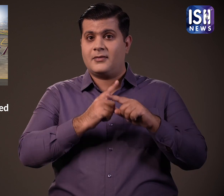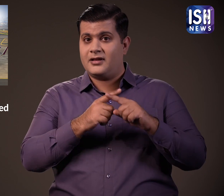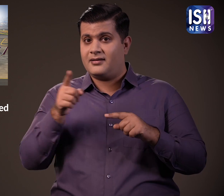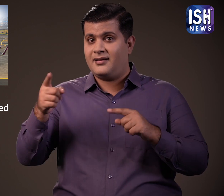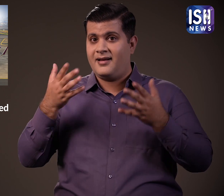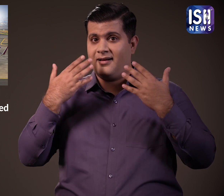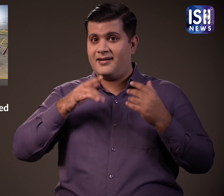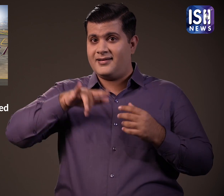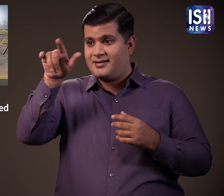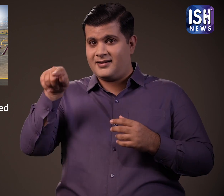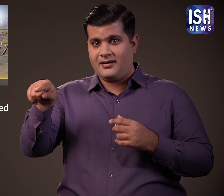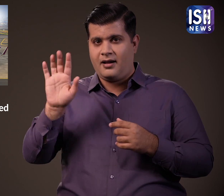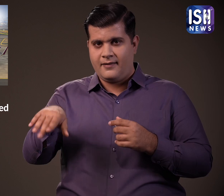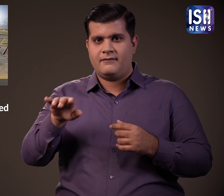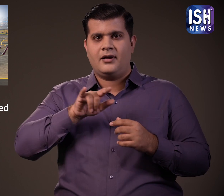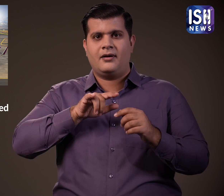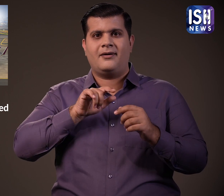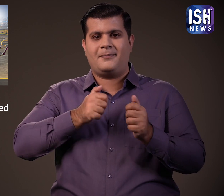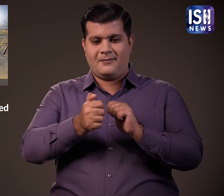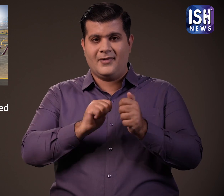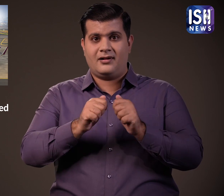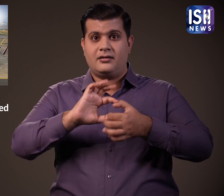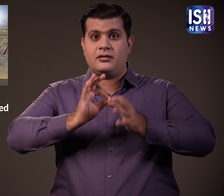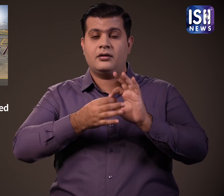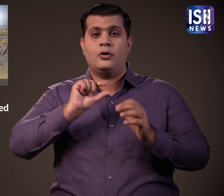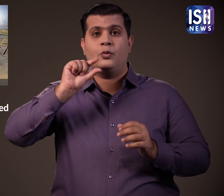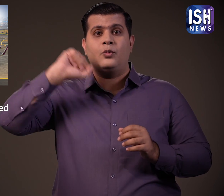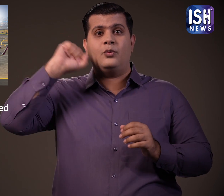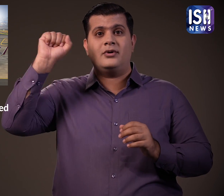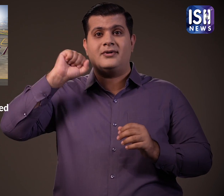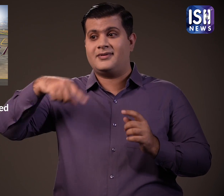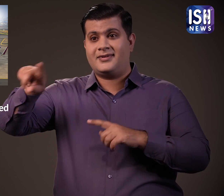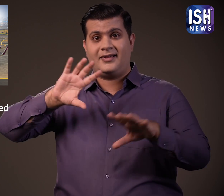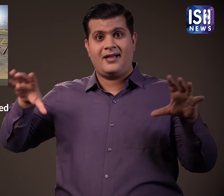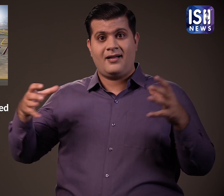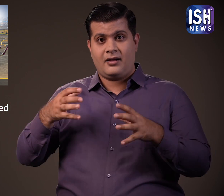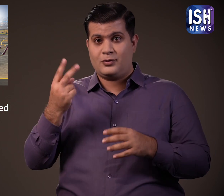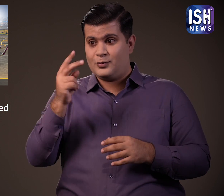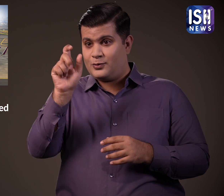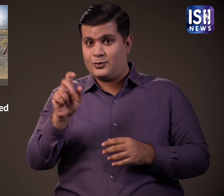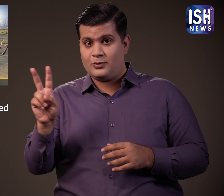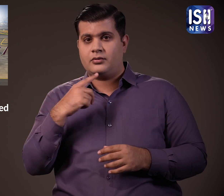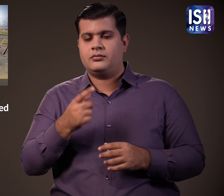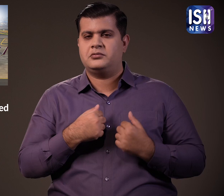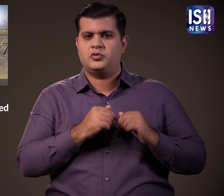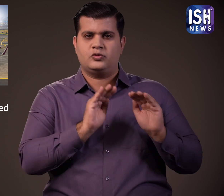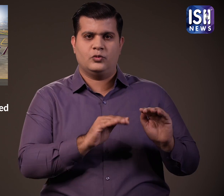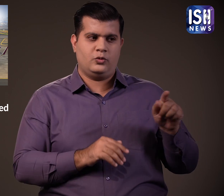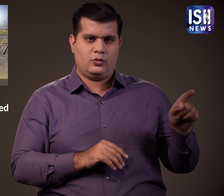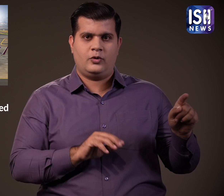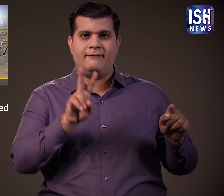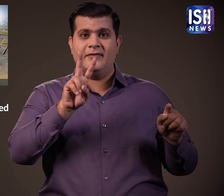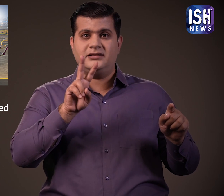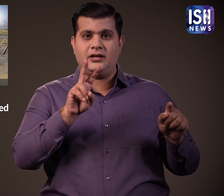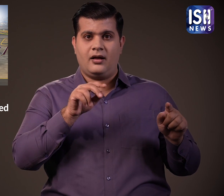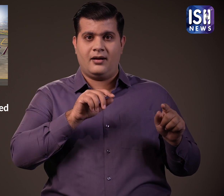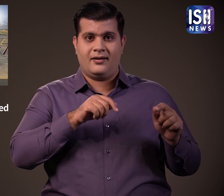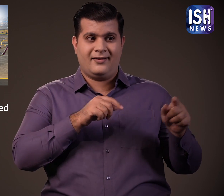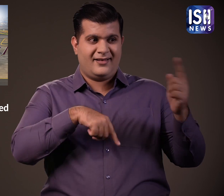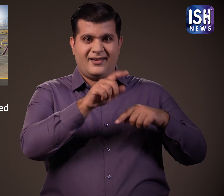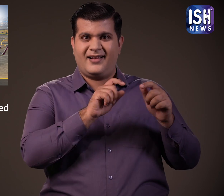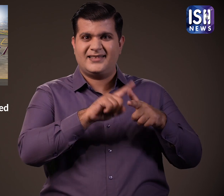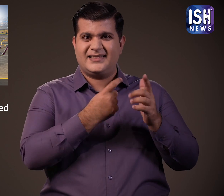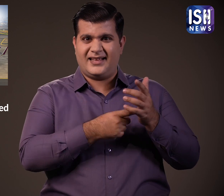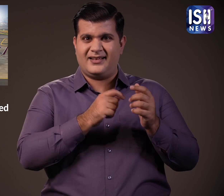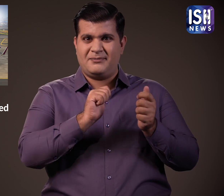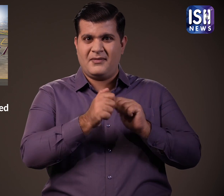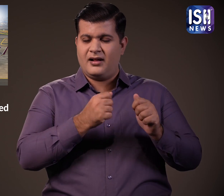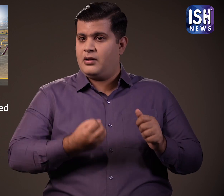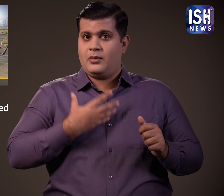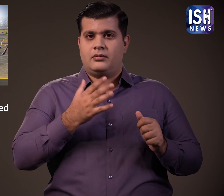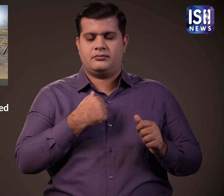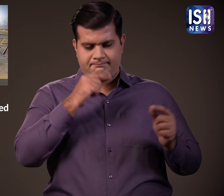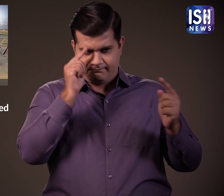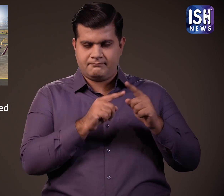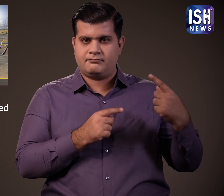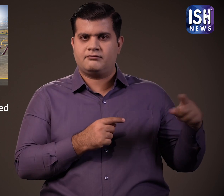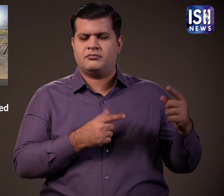Two Air India pilot unions extended support to Vistara pilots on their strike.